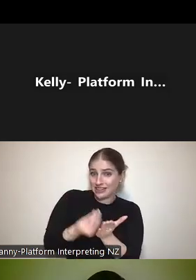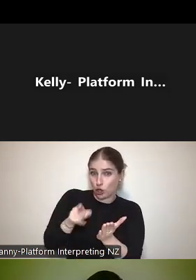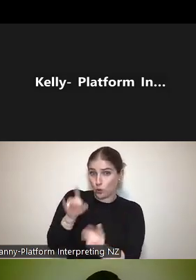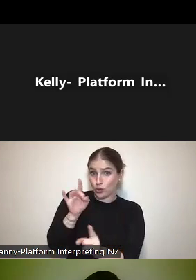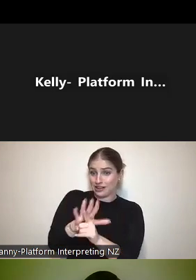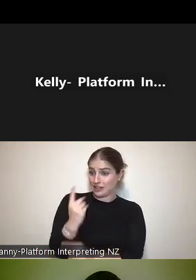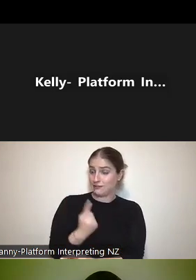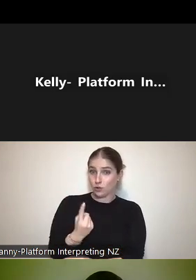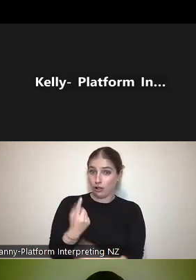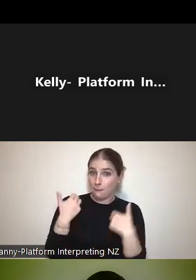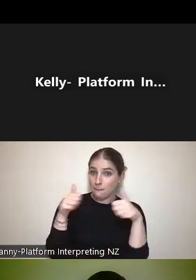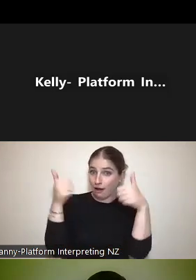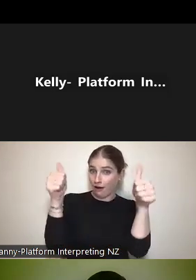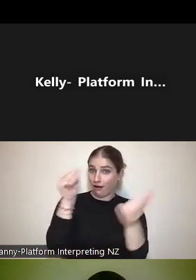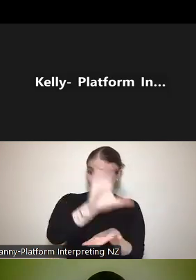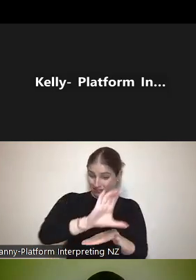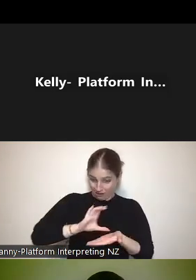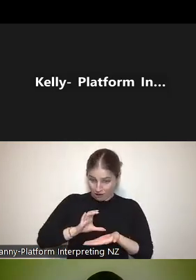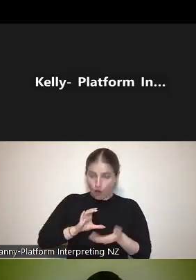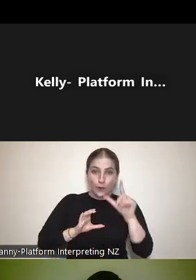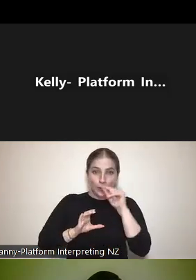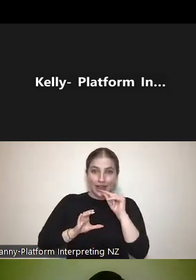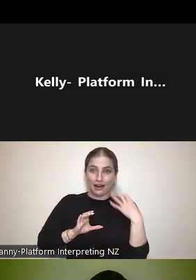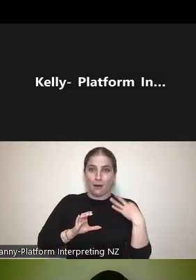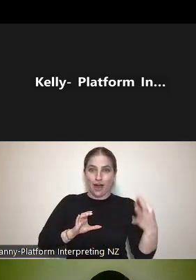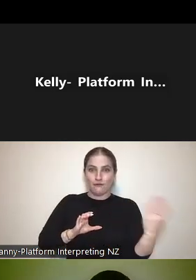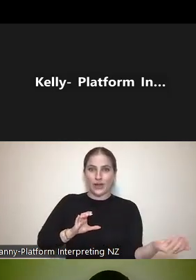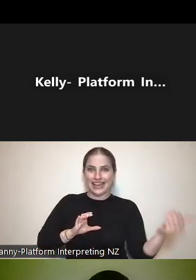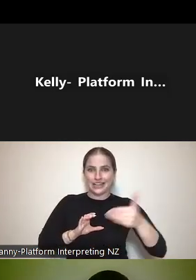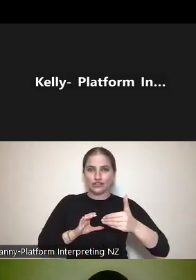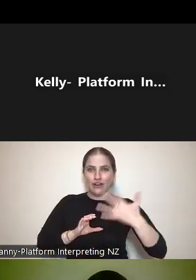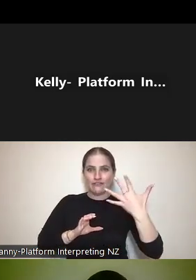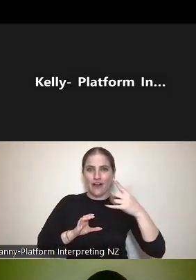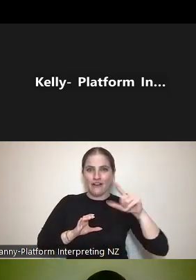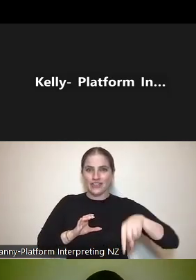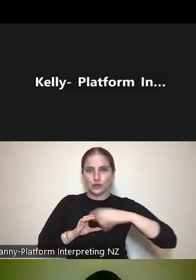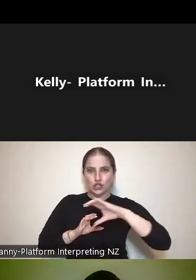you can apply for this extra $5,000, that goes toward your accessibility costs.